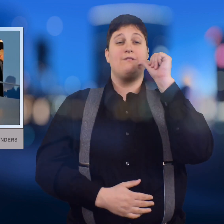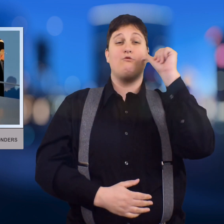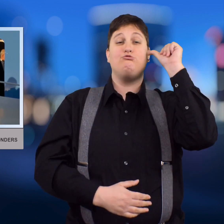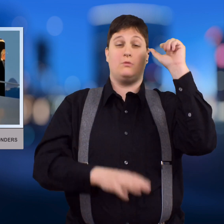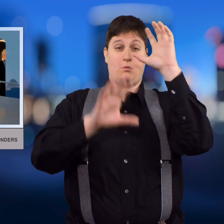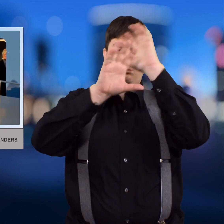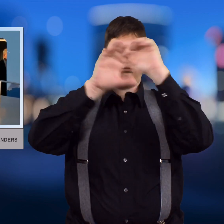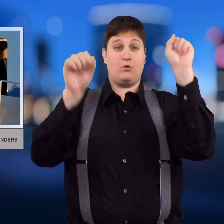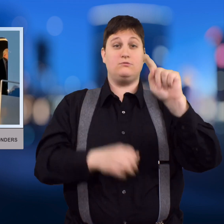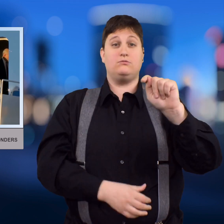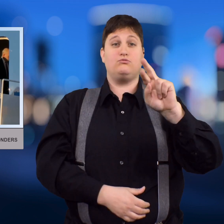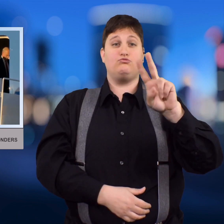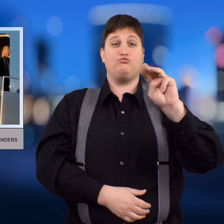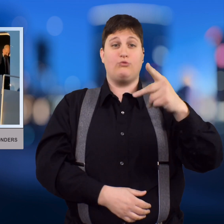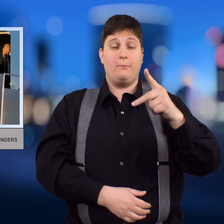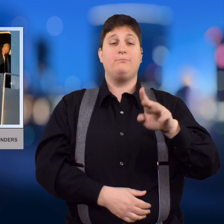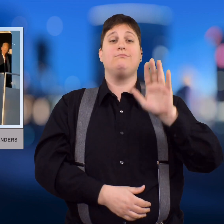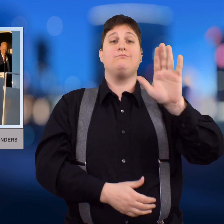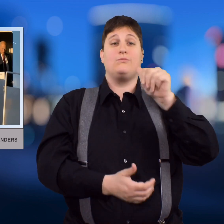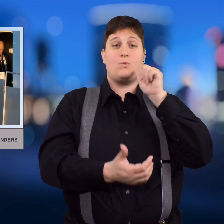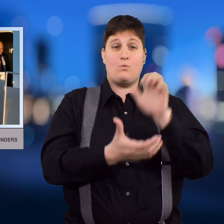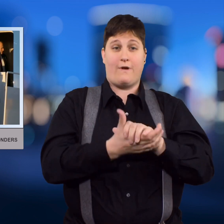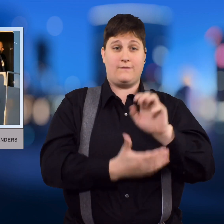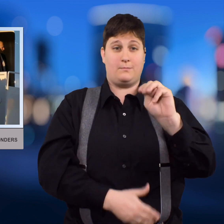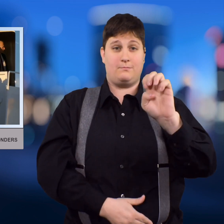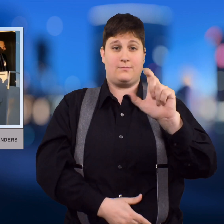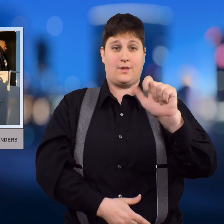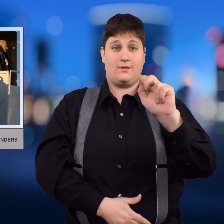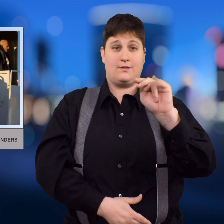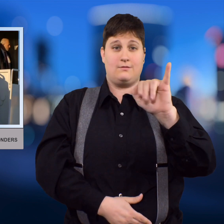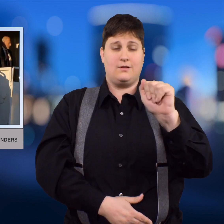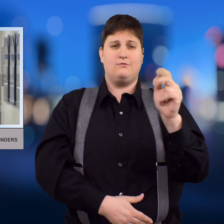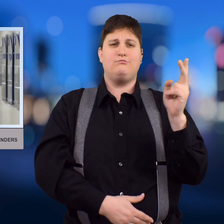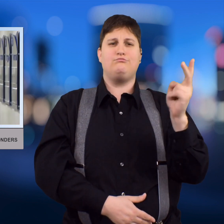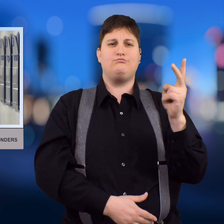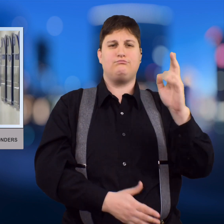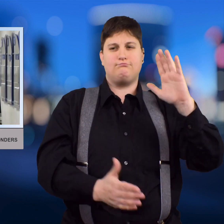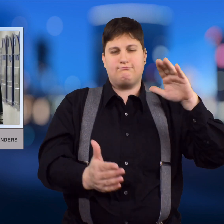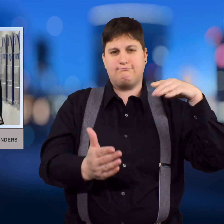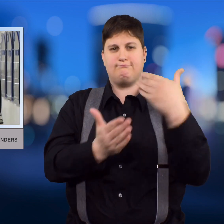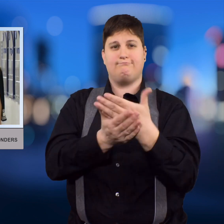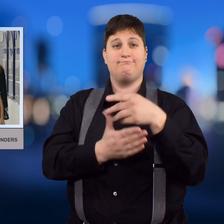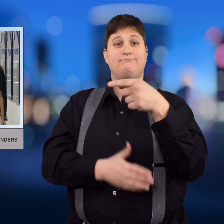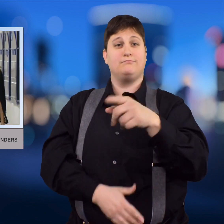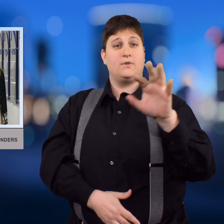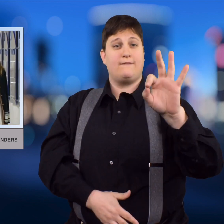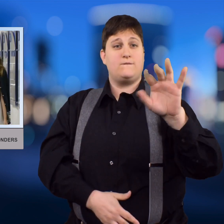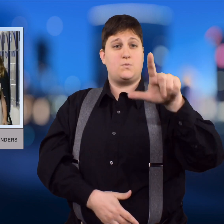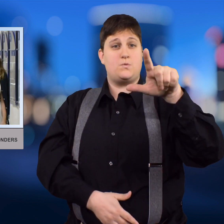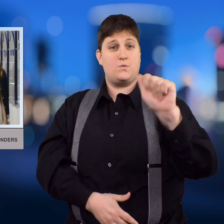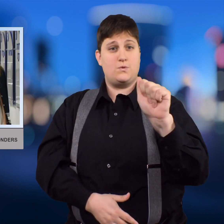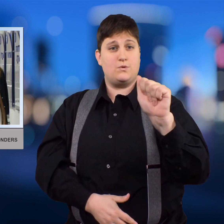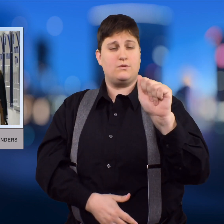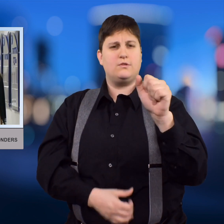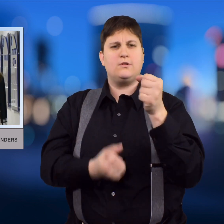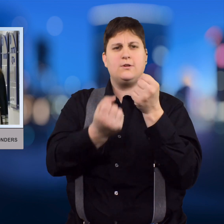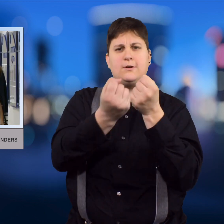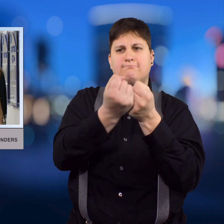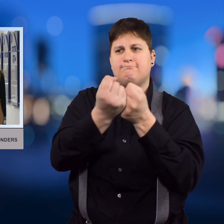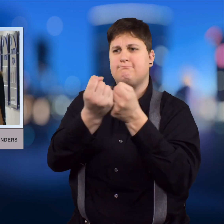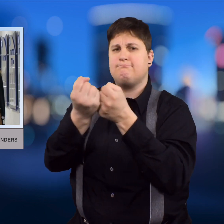Yesterday President Trump and first lady Melania Trump arrived in Florida to meet with victims